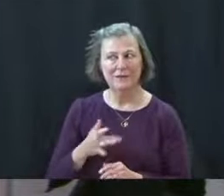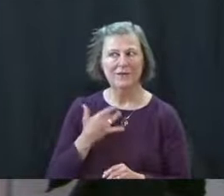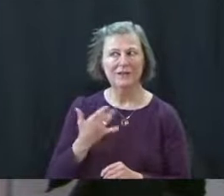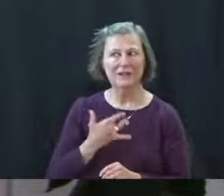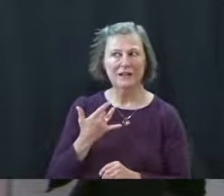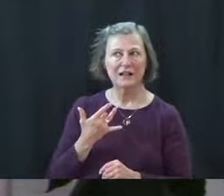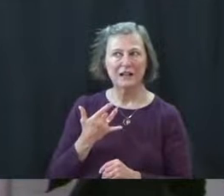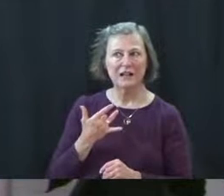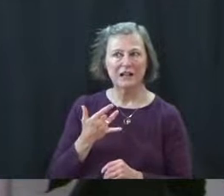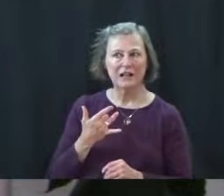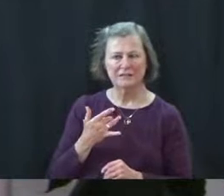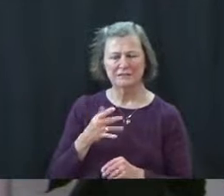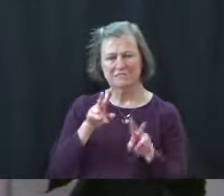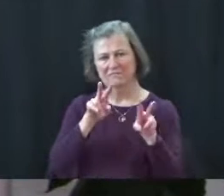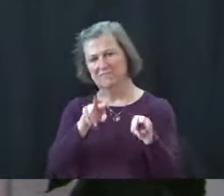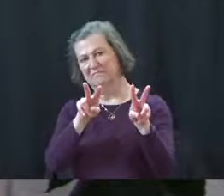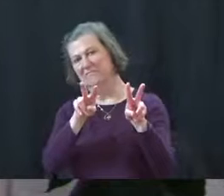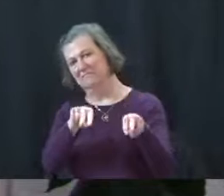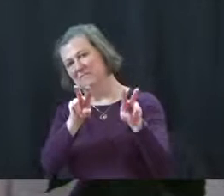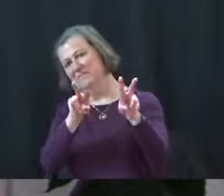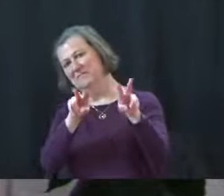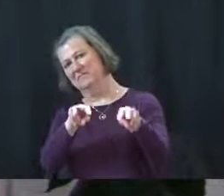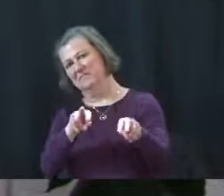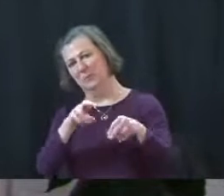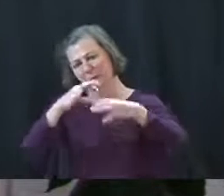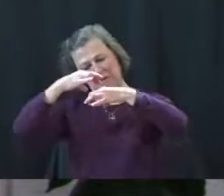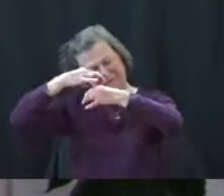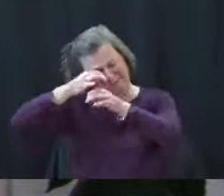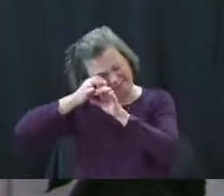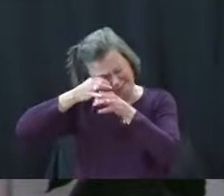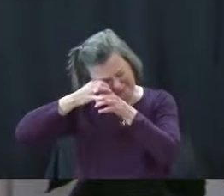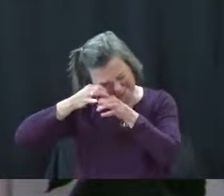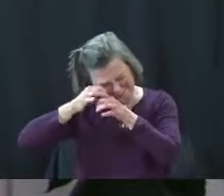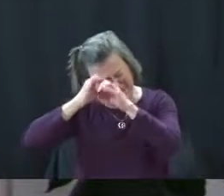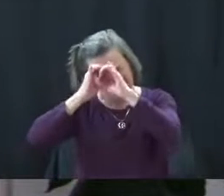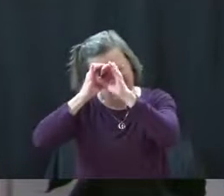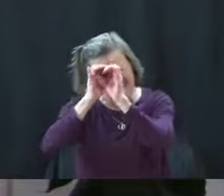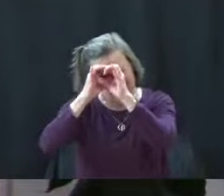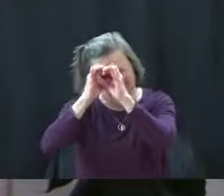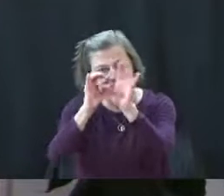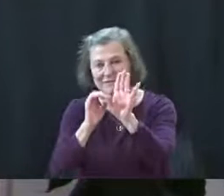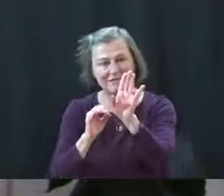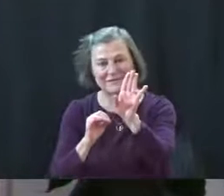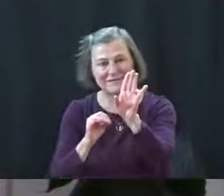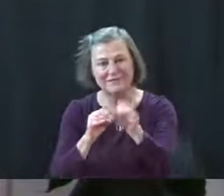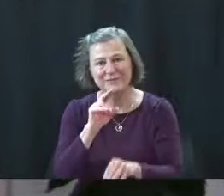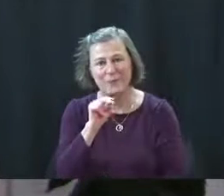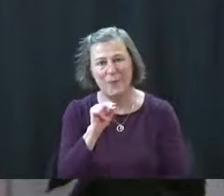judged or put under some microscope -- no fun.